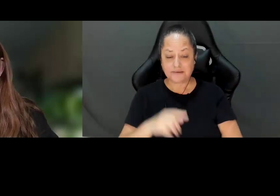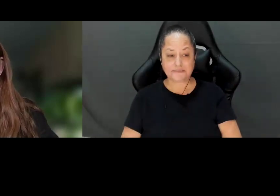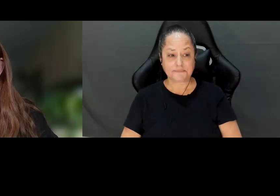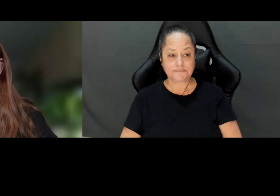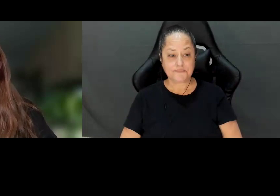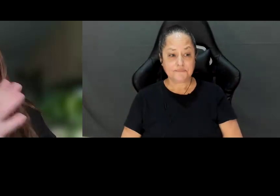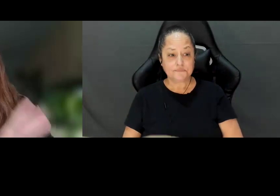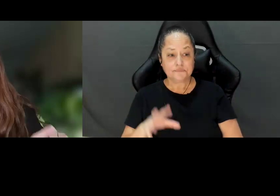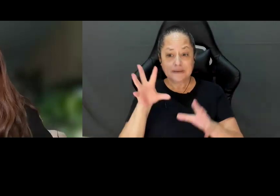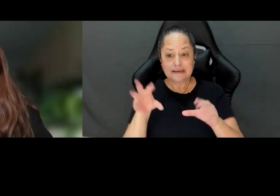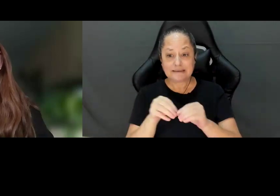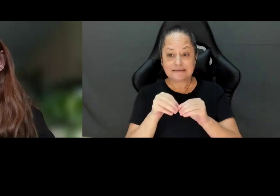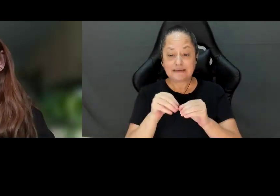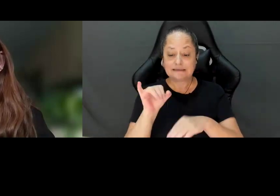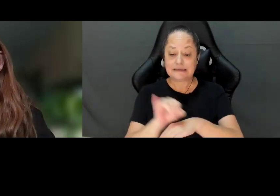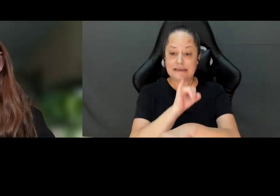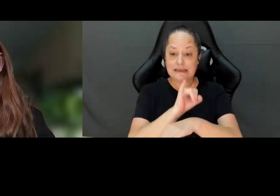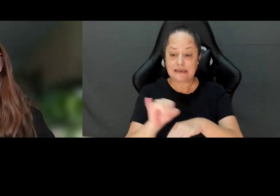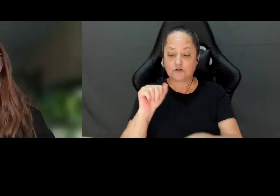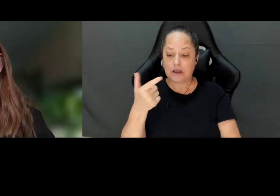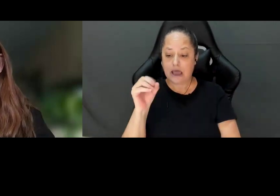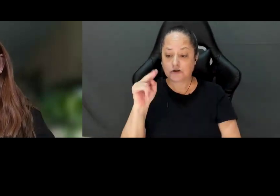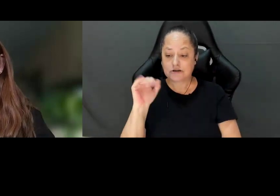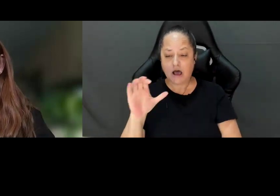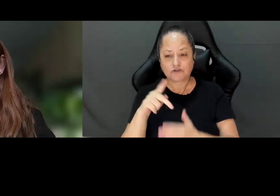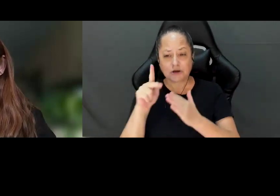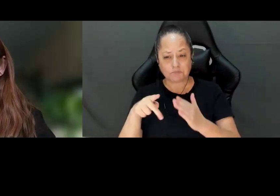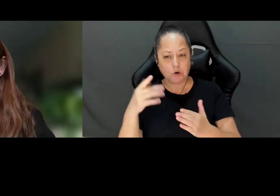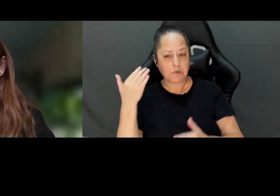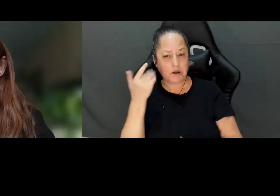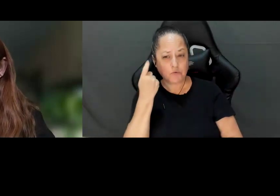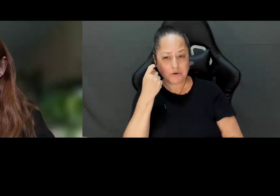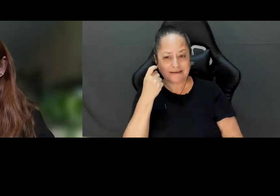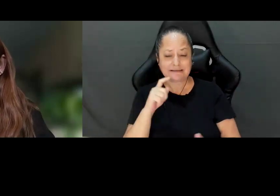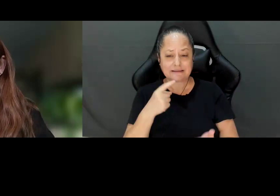So in addition to our industry agnostic program that I just spoke about we have a health care